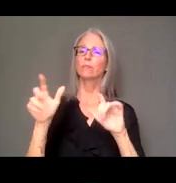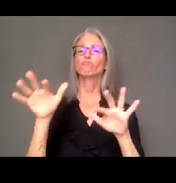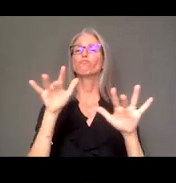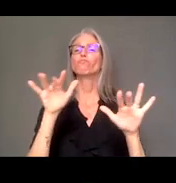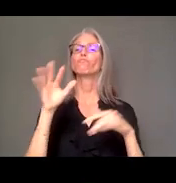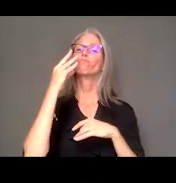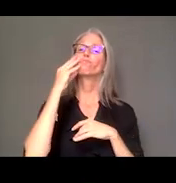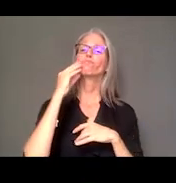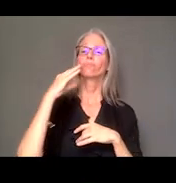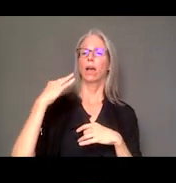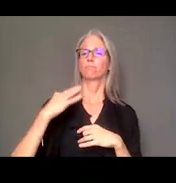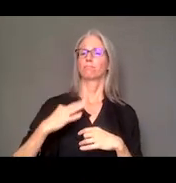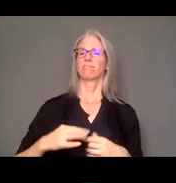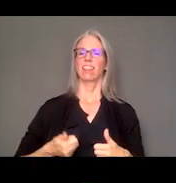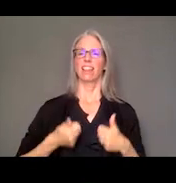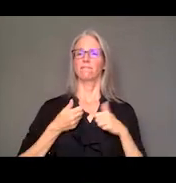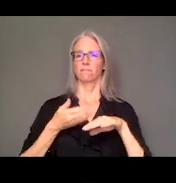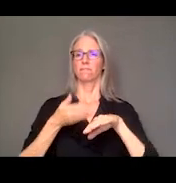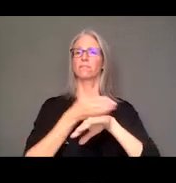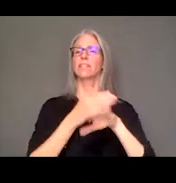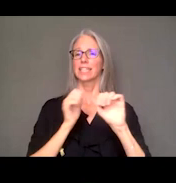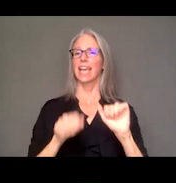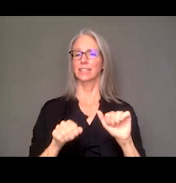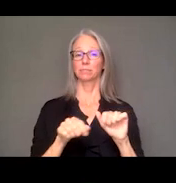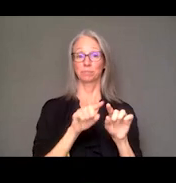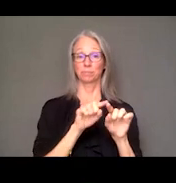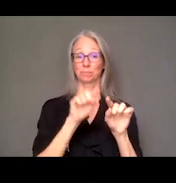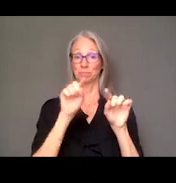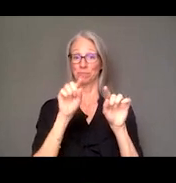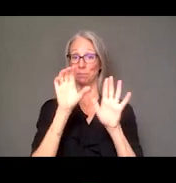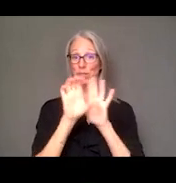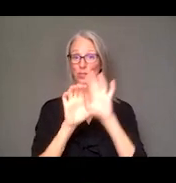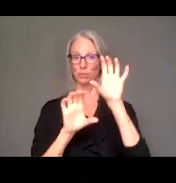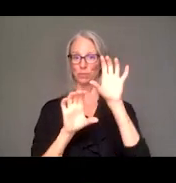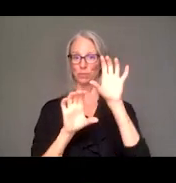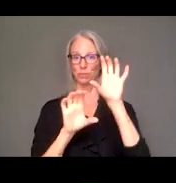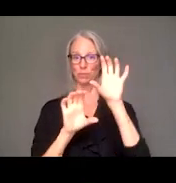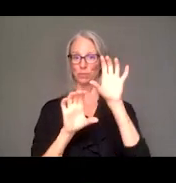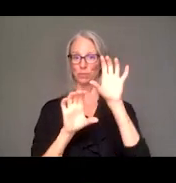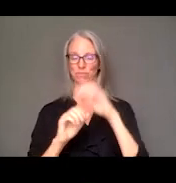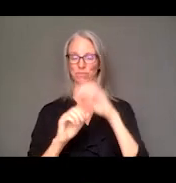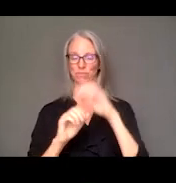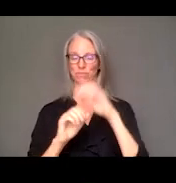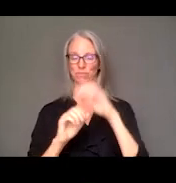Both of the picture there's Matthew and David which is a father and a son that's participated